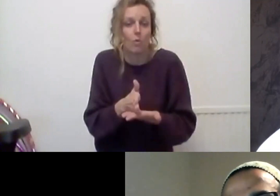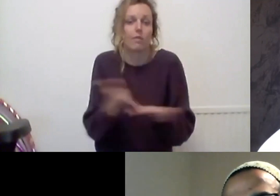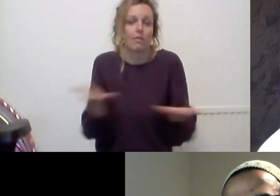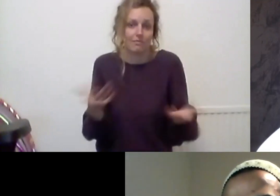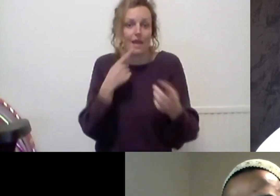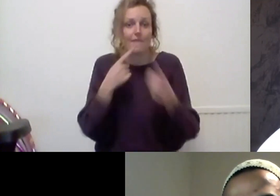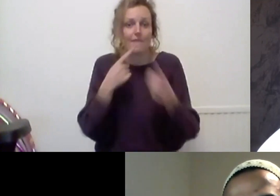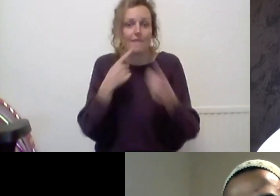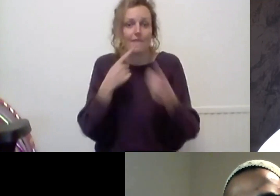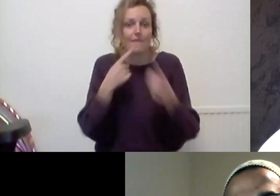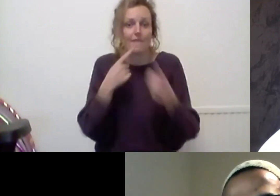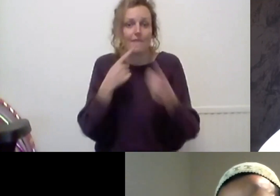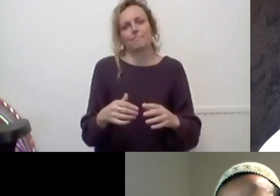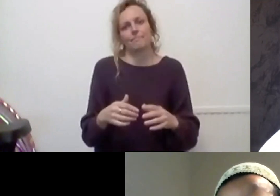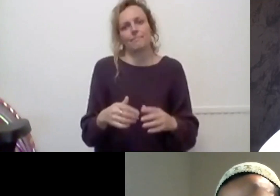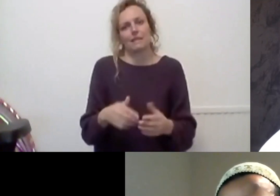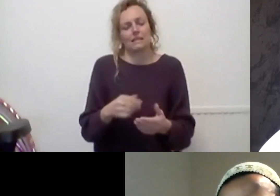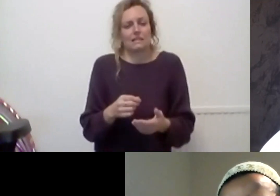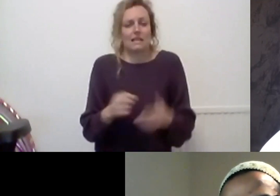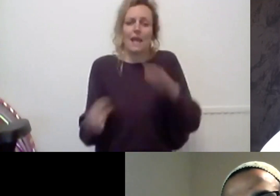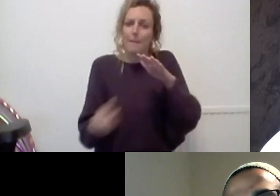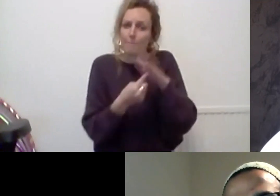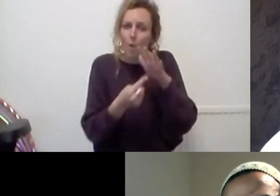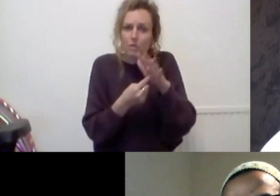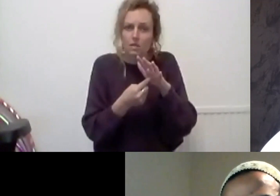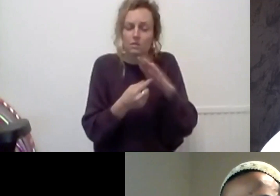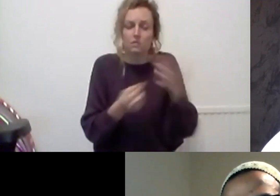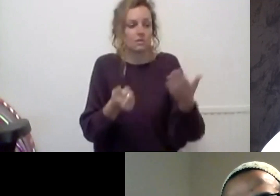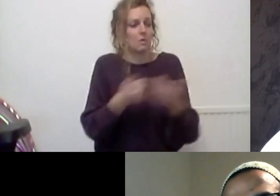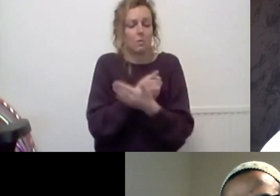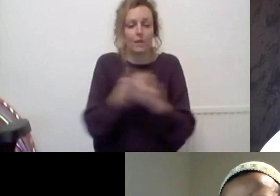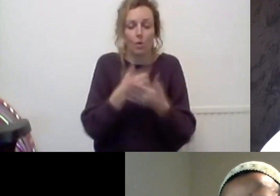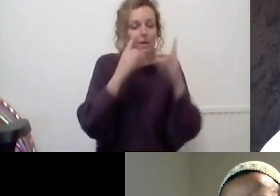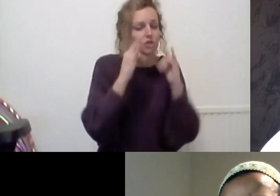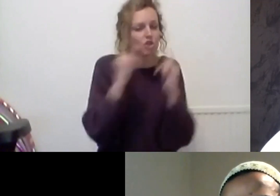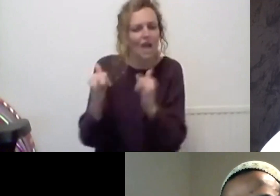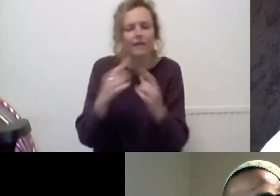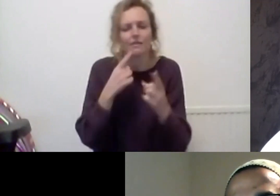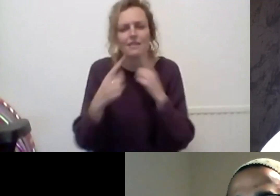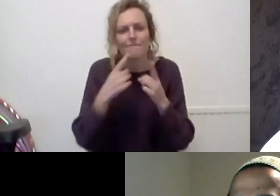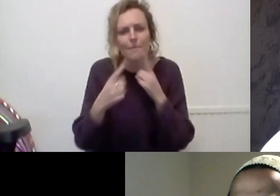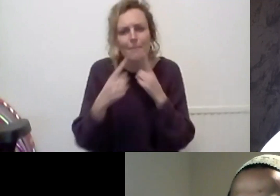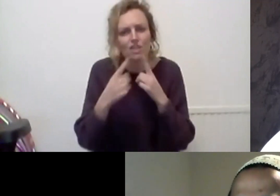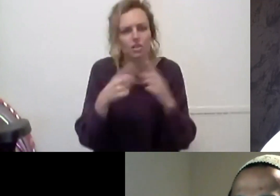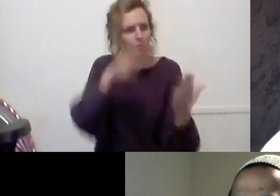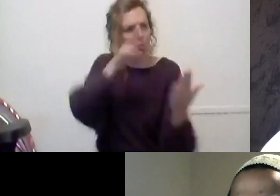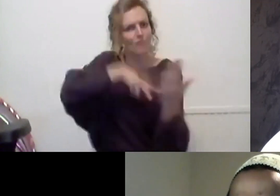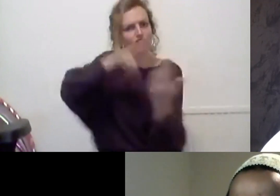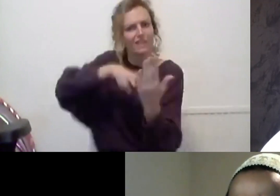the information that we are reading and refute the missing information and prevent its transmission.